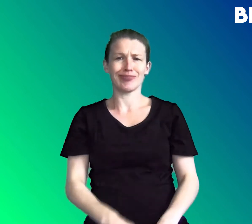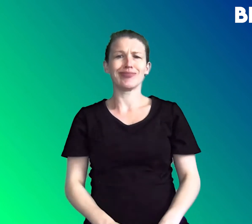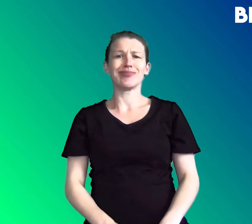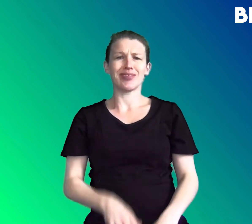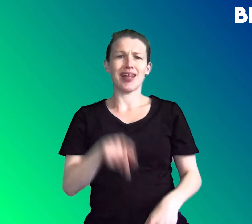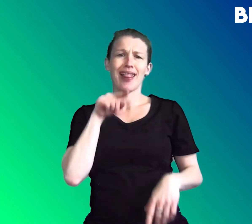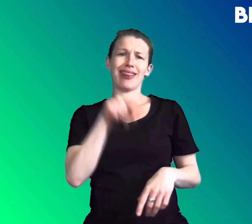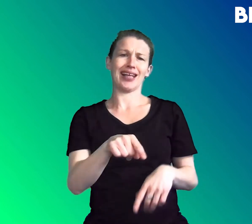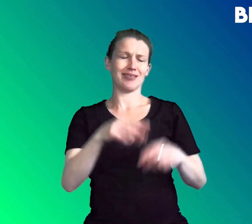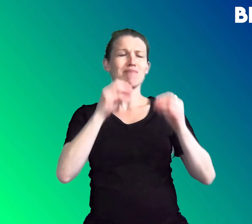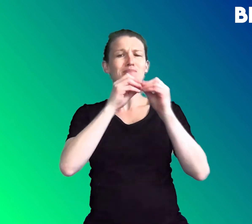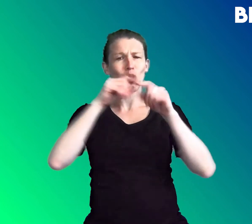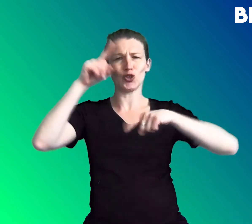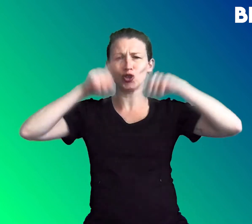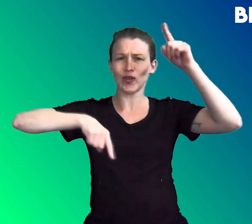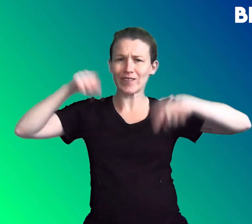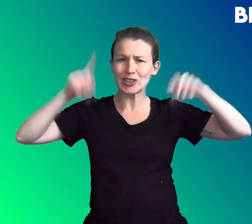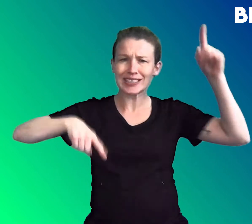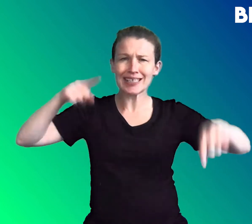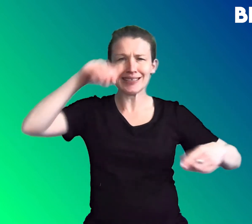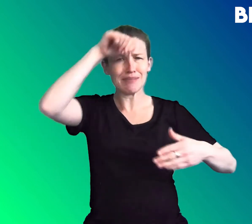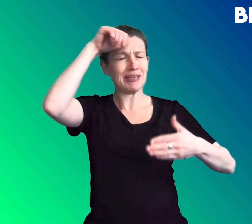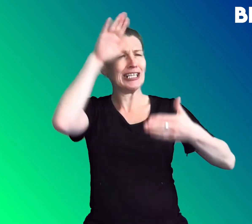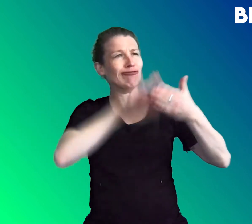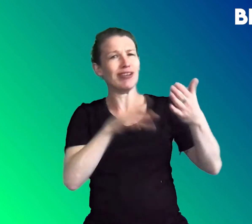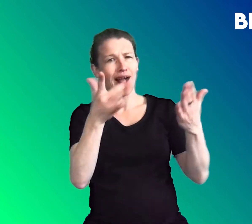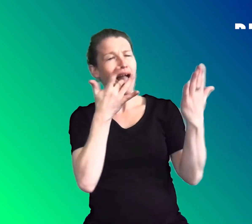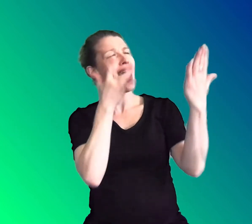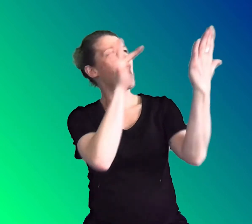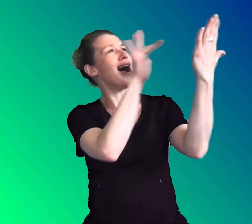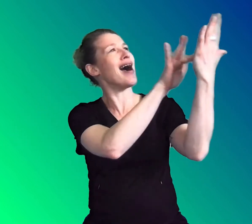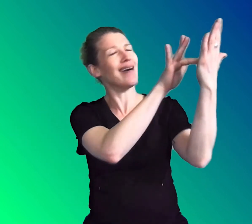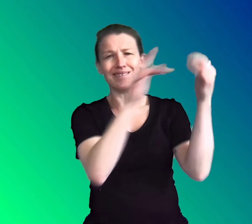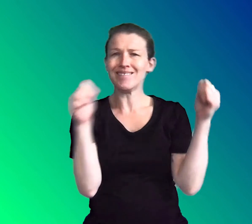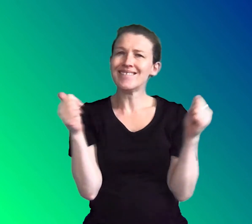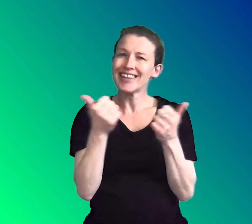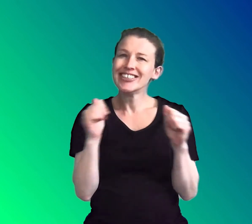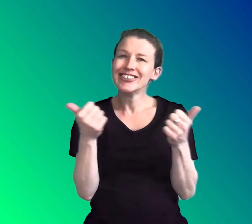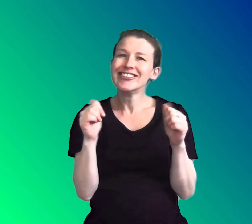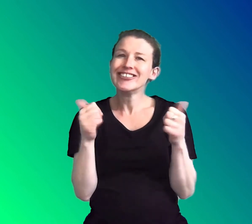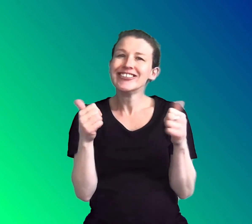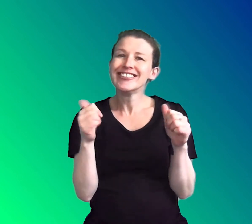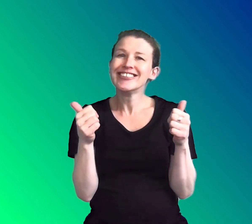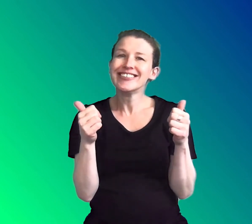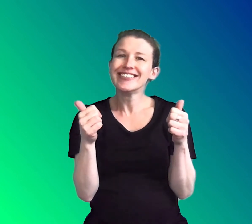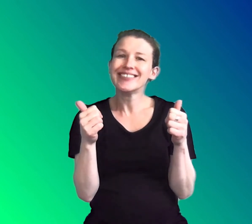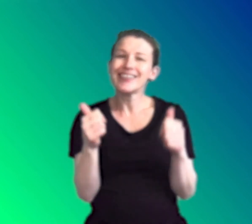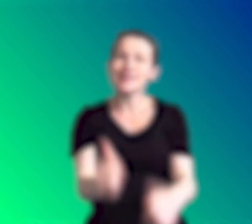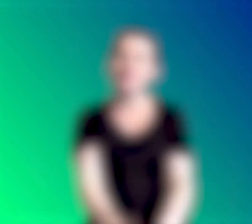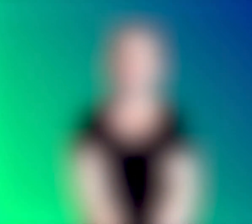You are taking part in an ecosystem. You're experiencing biodiversity.